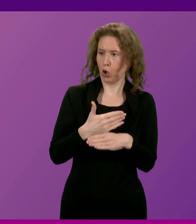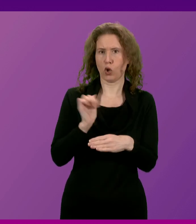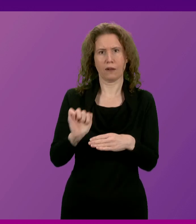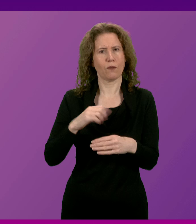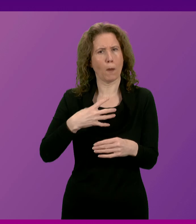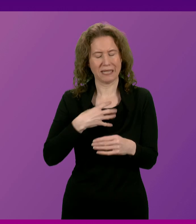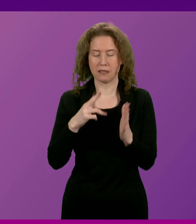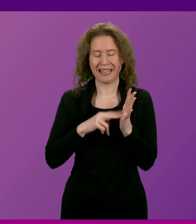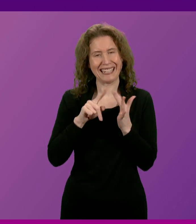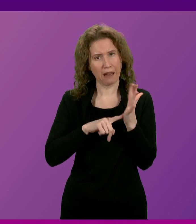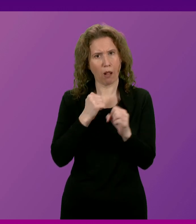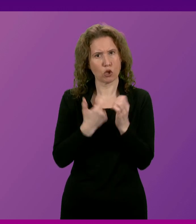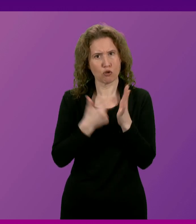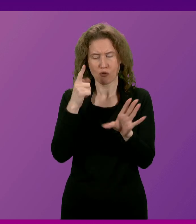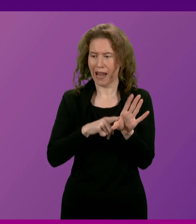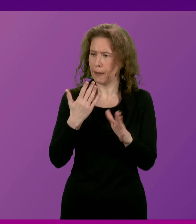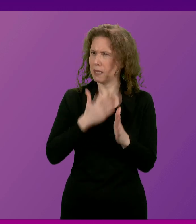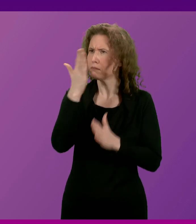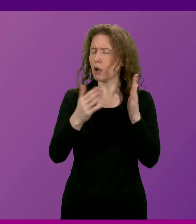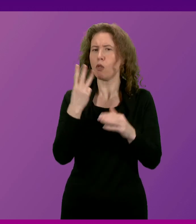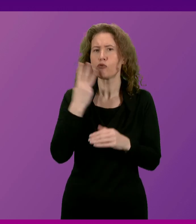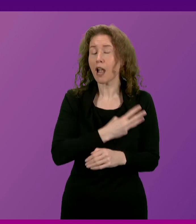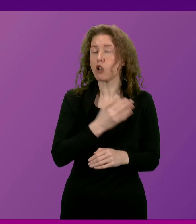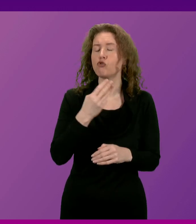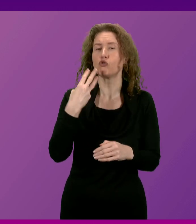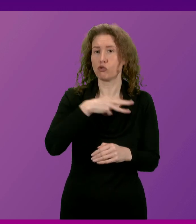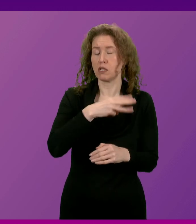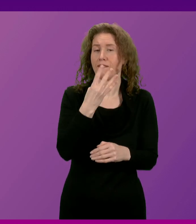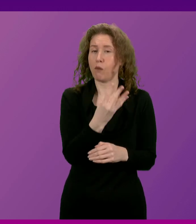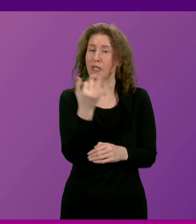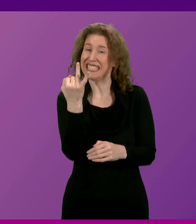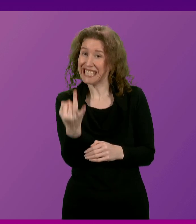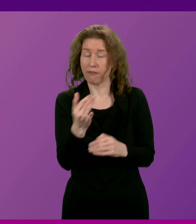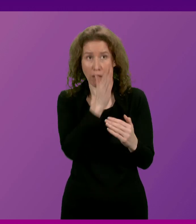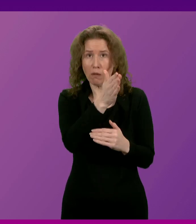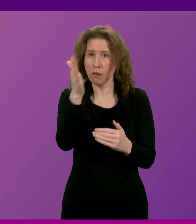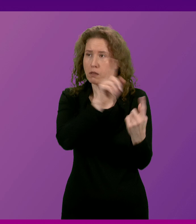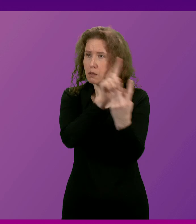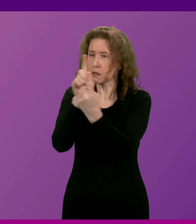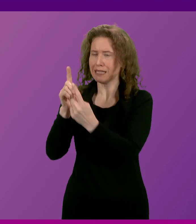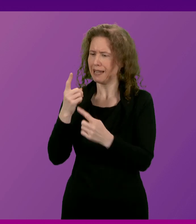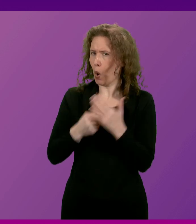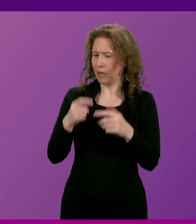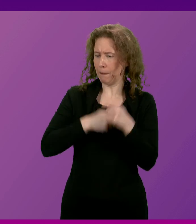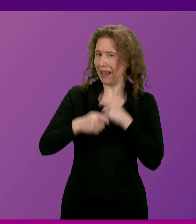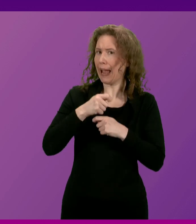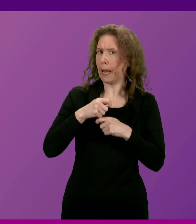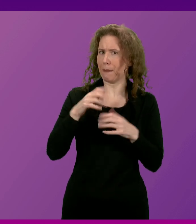Neil Gray has undertaken 347 engagements since he became health secretary in February 2024.